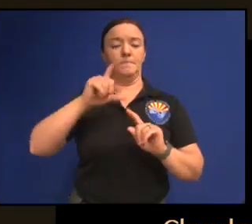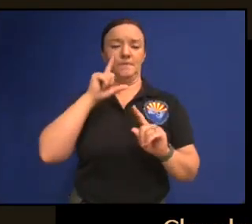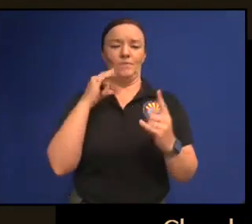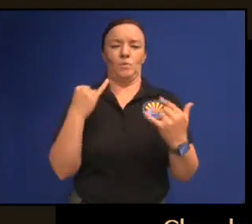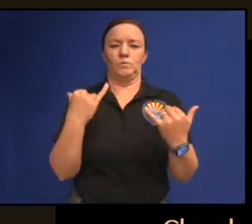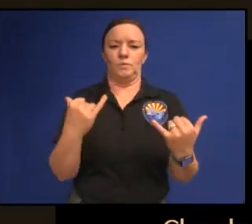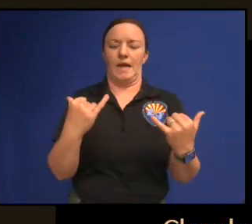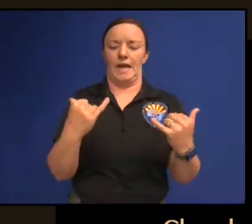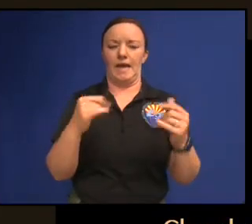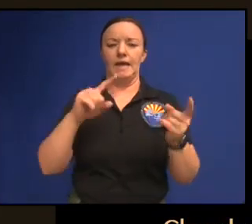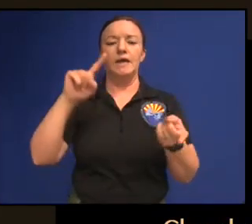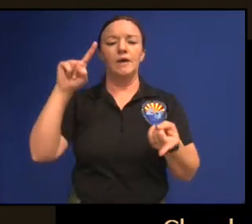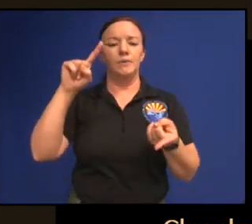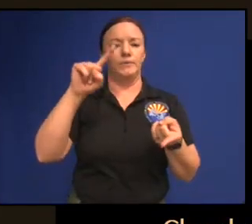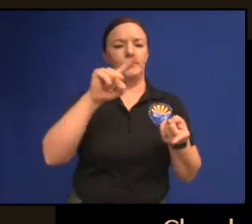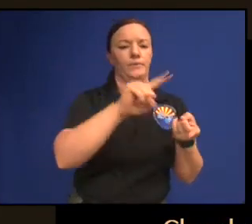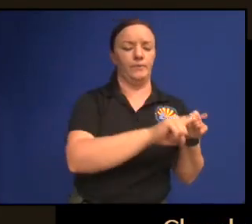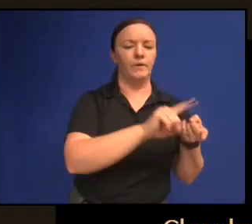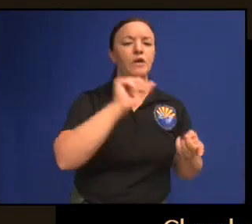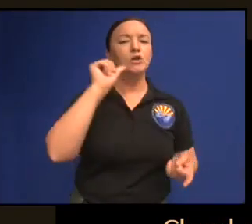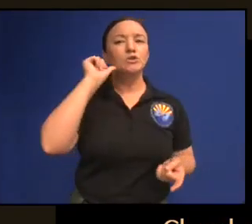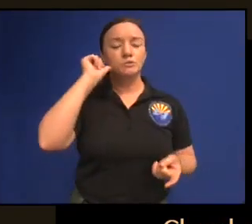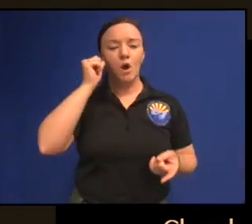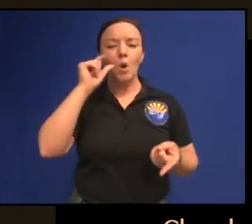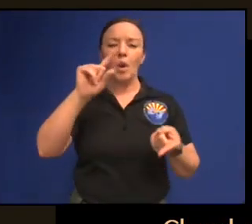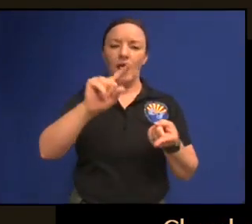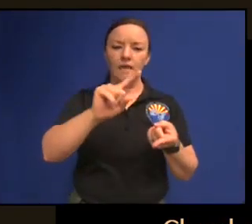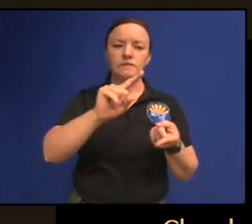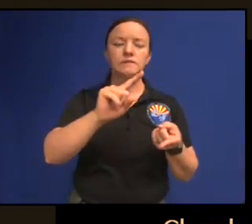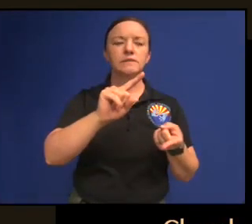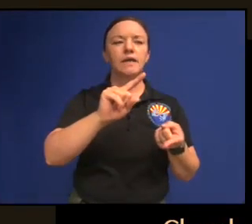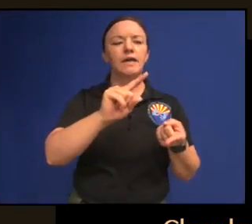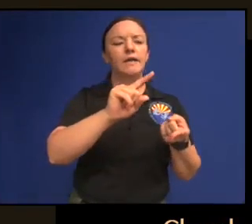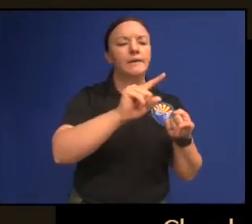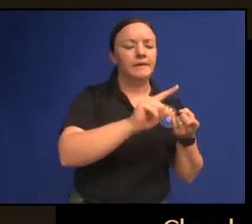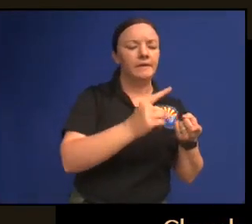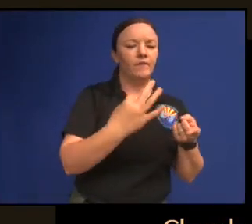BUT STILL SOMETHING THERE FOR FRIDAY. AND THEN DRY THE WEEKEND, FIRST HALF OF NEXT WEEK.